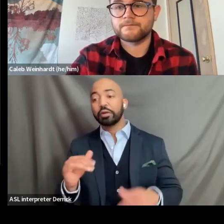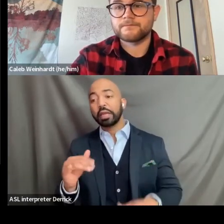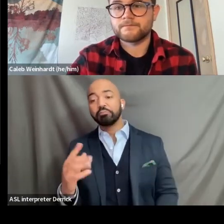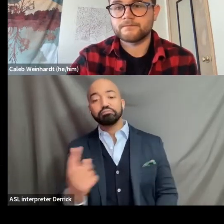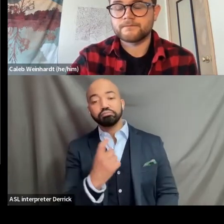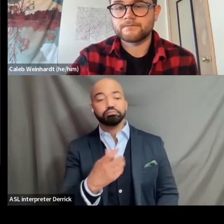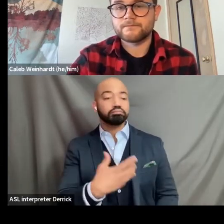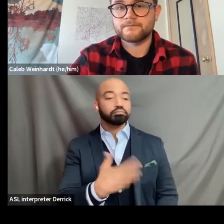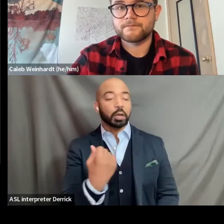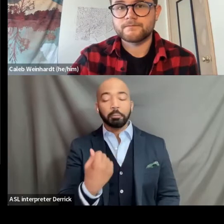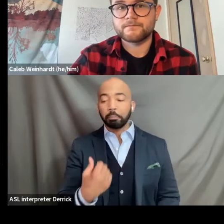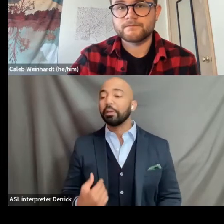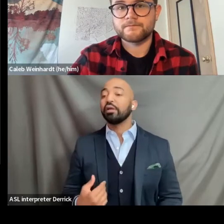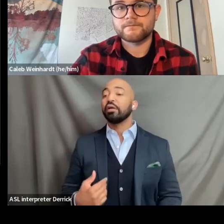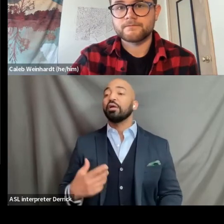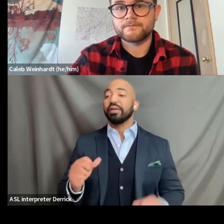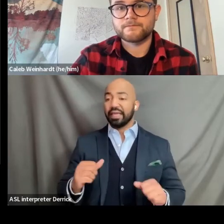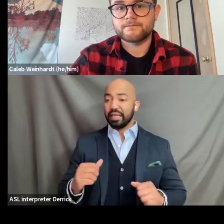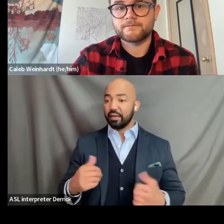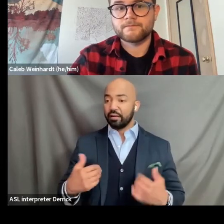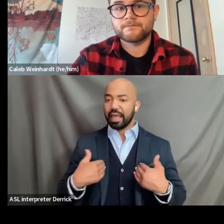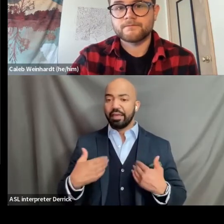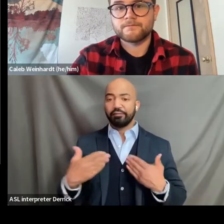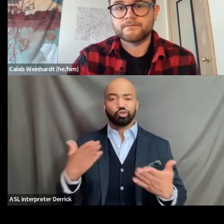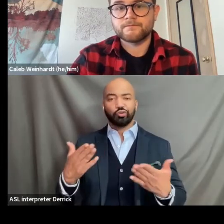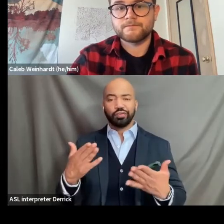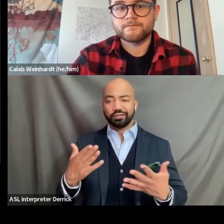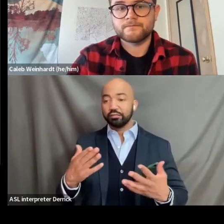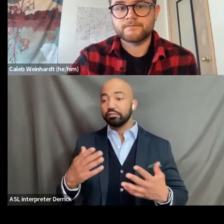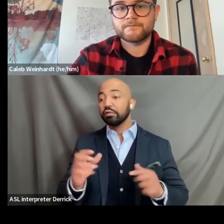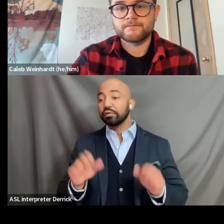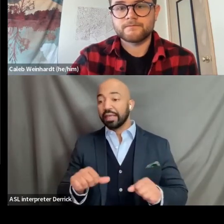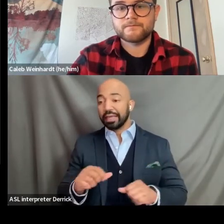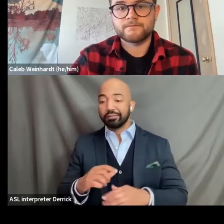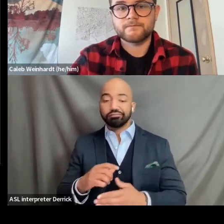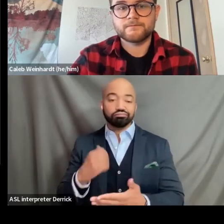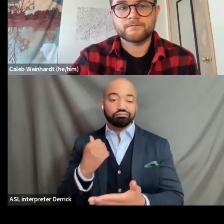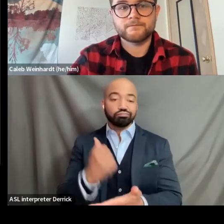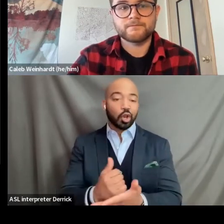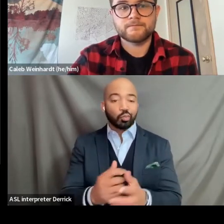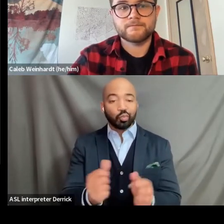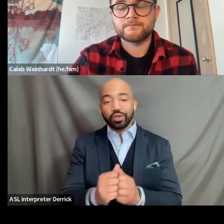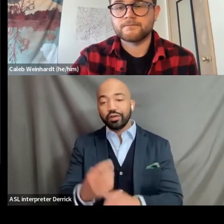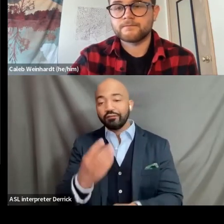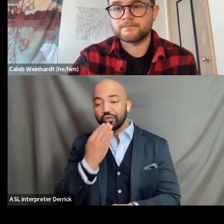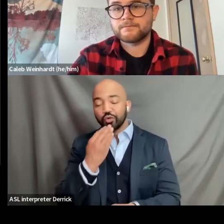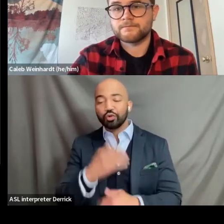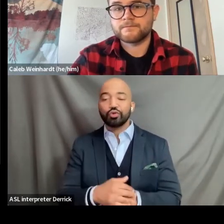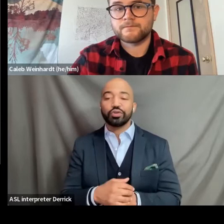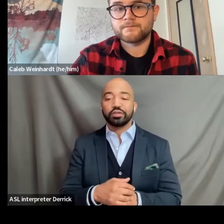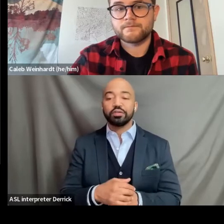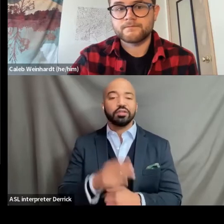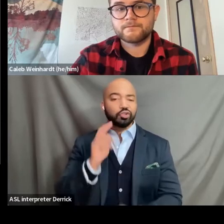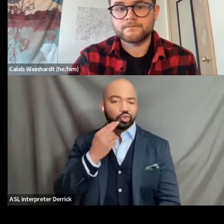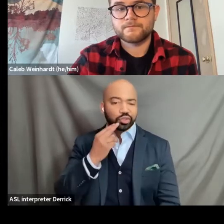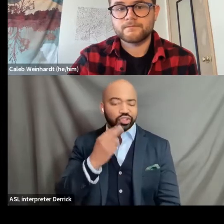and our service delivery in ways that help provide food or nourishment or vouchers for a warm night's stay.